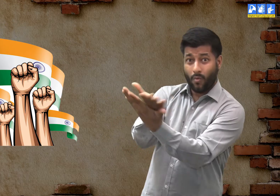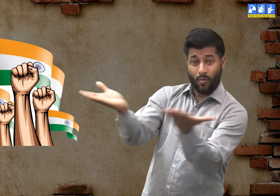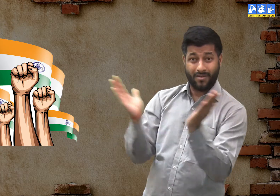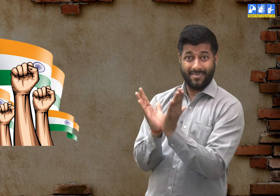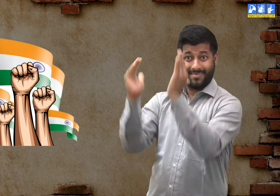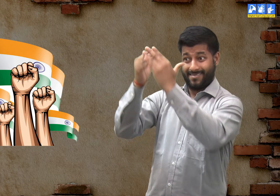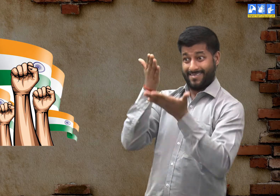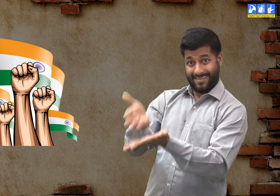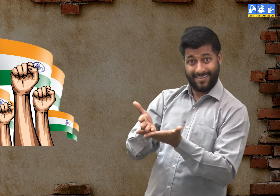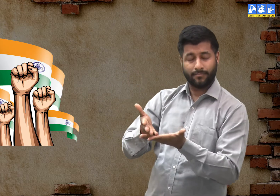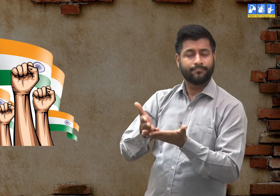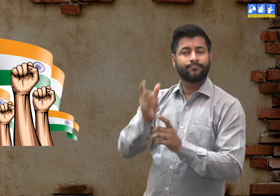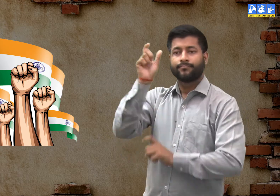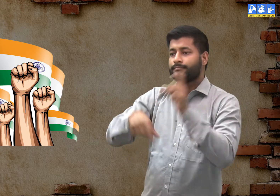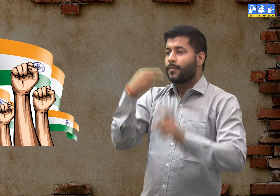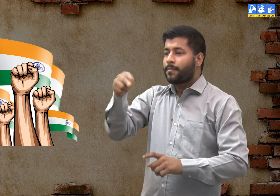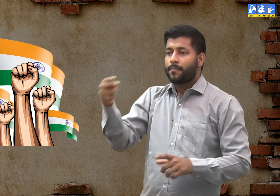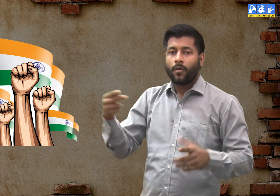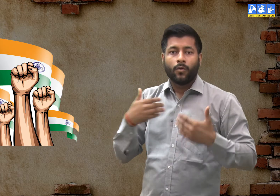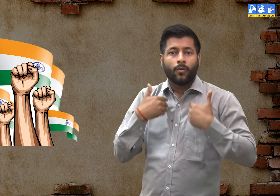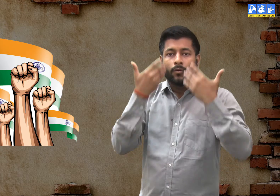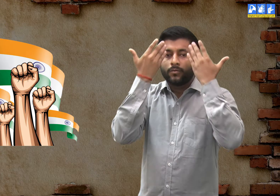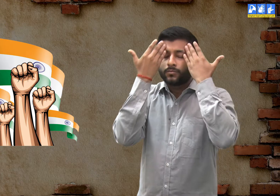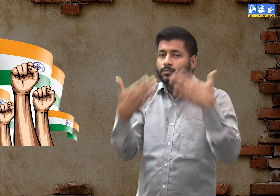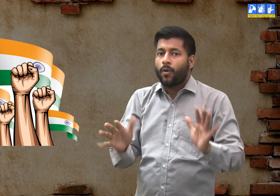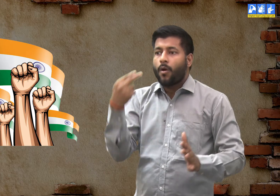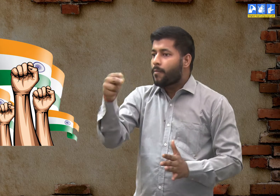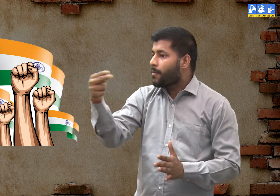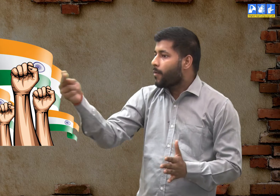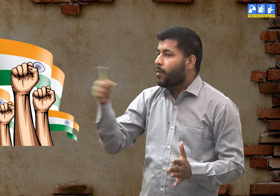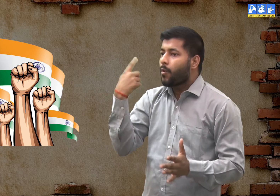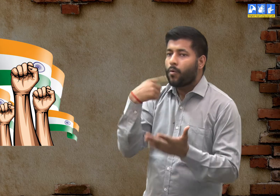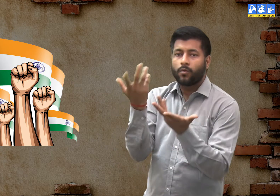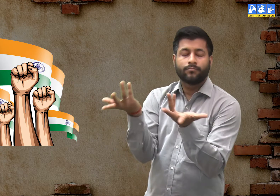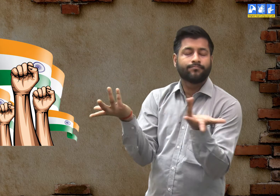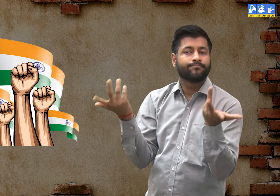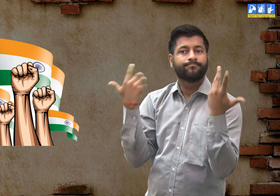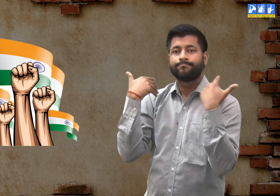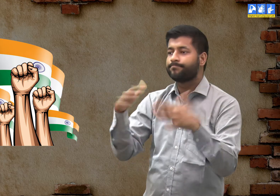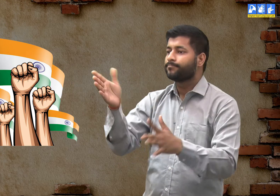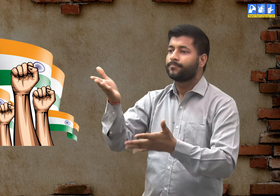Jallianwala Bagh is a symbol of sacrifice. Sacrifice made at the altar of freedom by